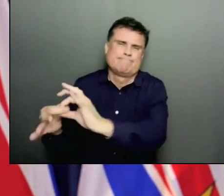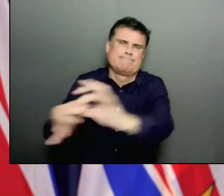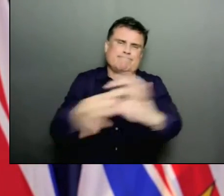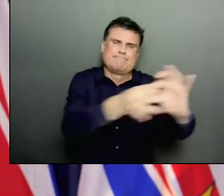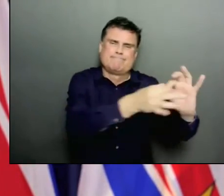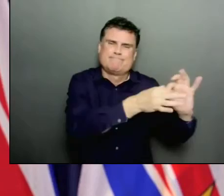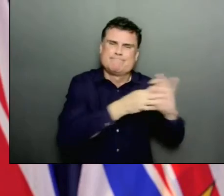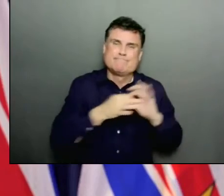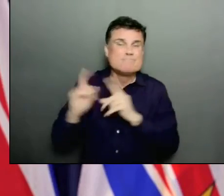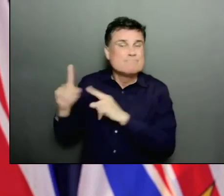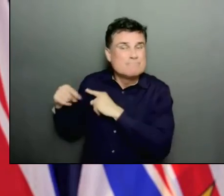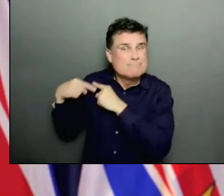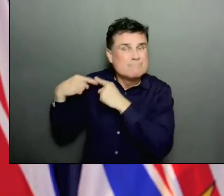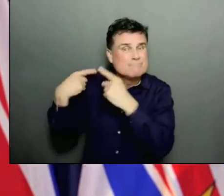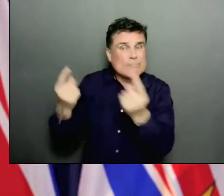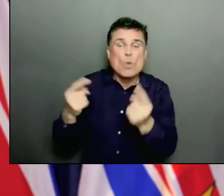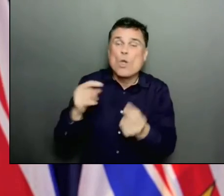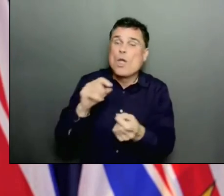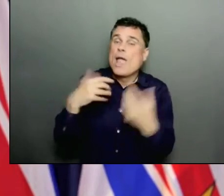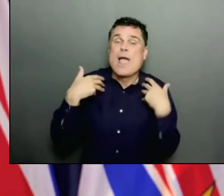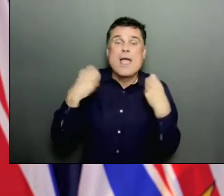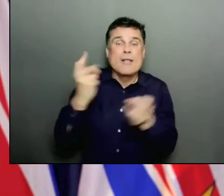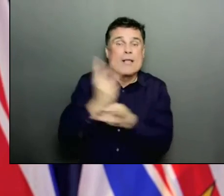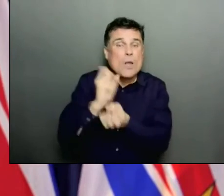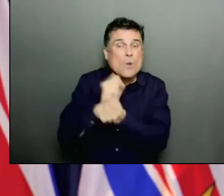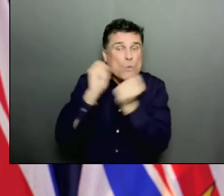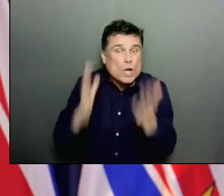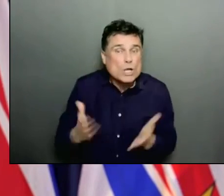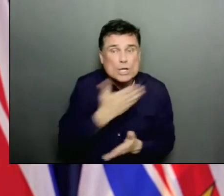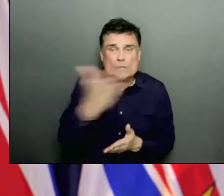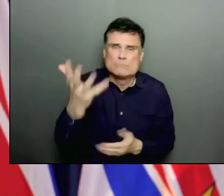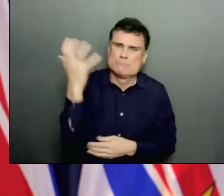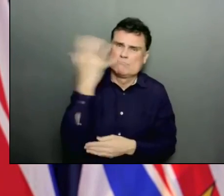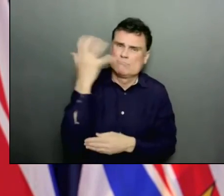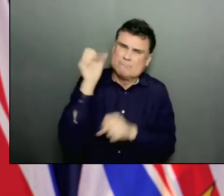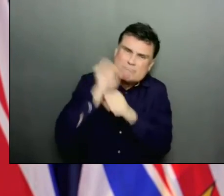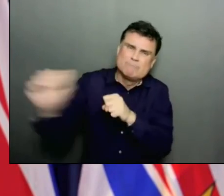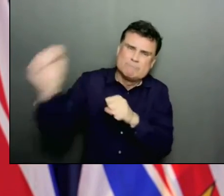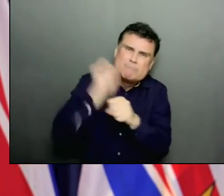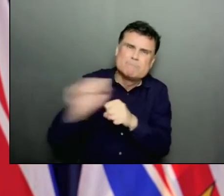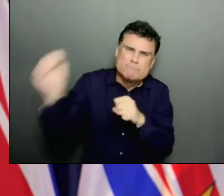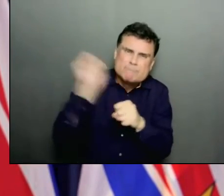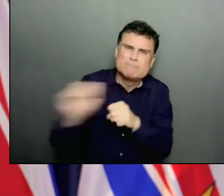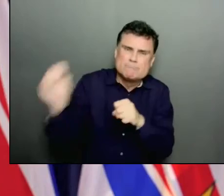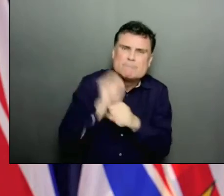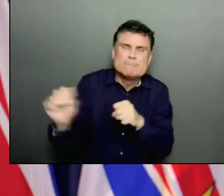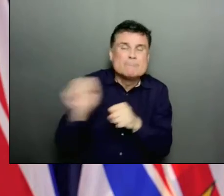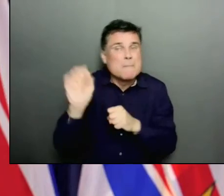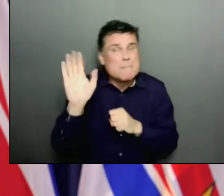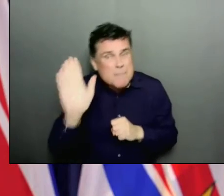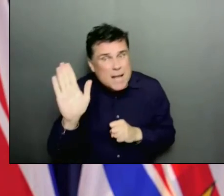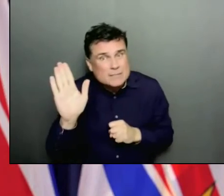need to all be involved. The slide on page 26 in particular shows what happens when our infection contact rate